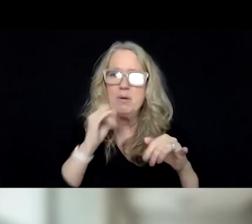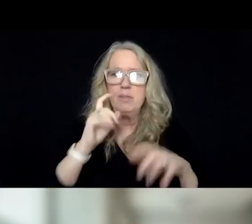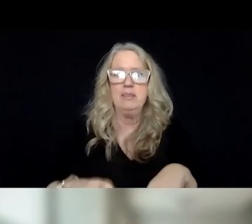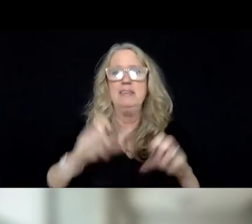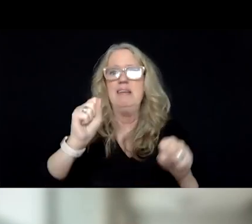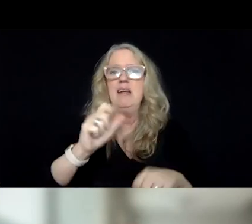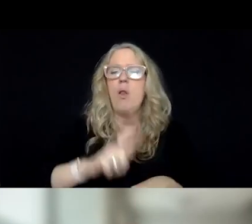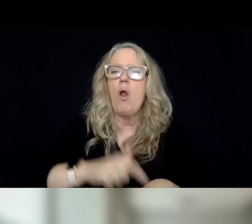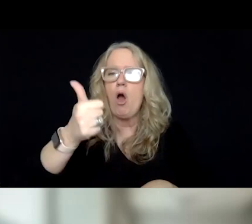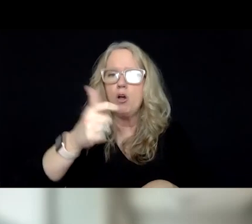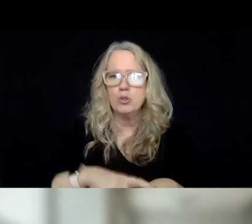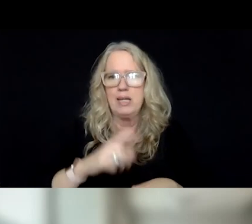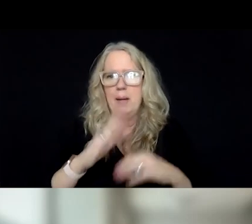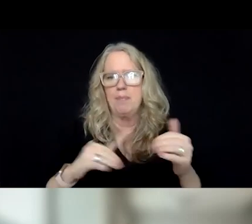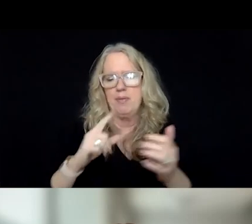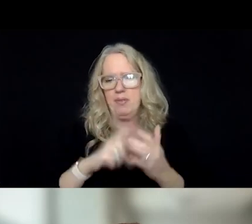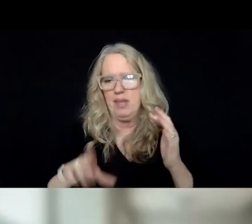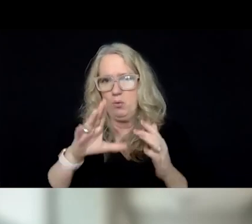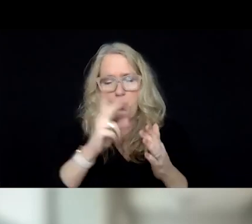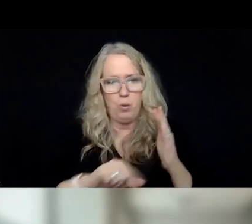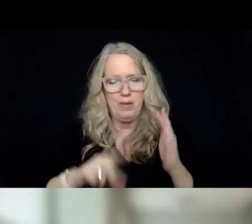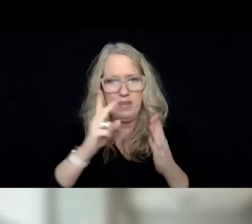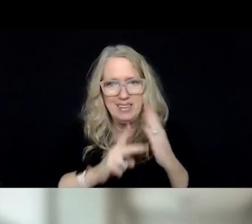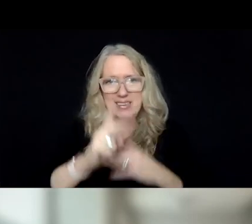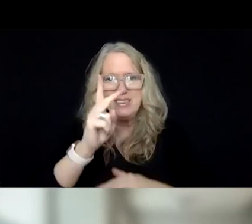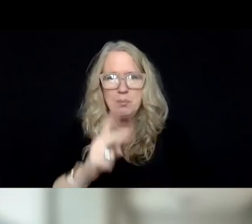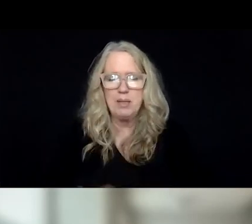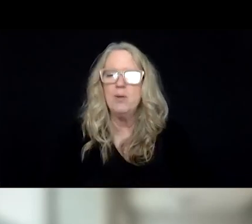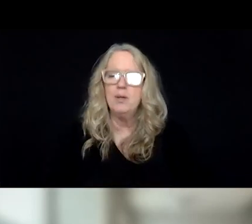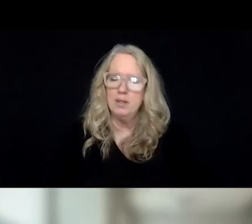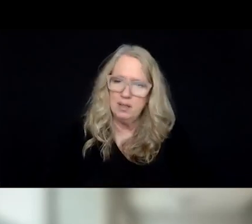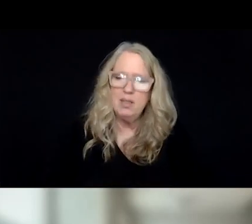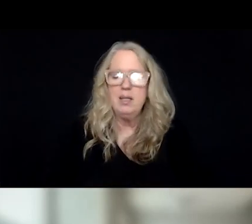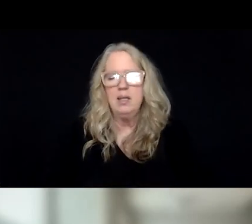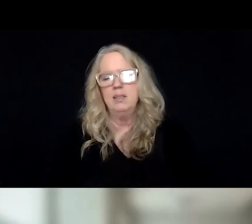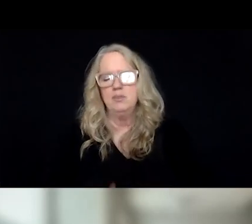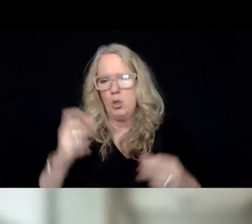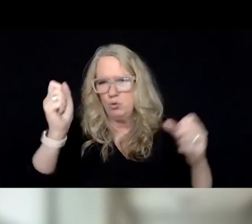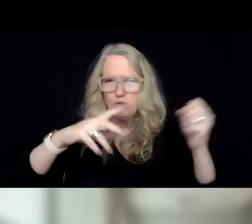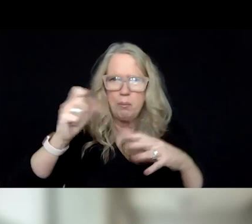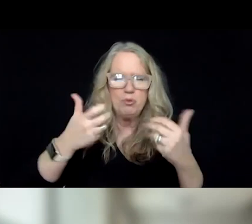LONGER SO THERE WAS TROUBLESHOOTING ON FIGURING OUT WHY THAT WAS